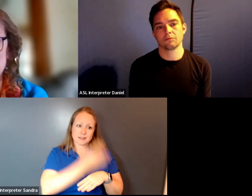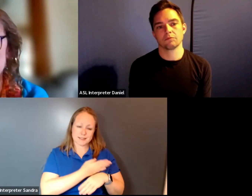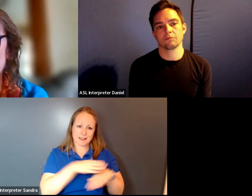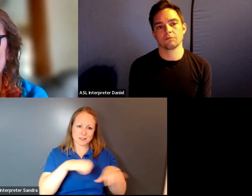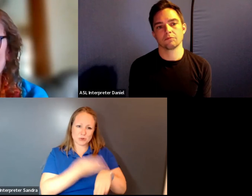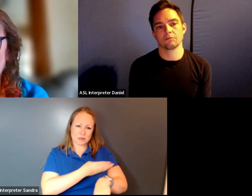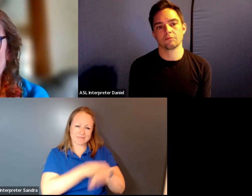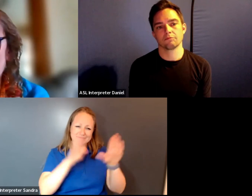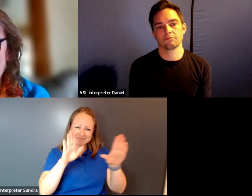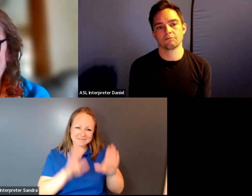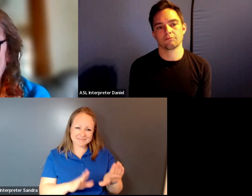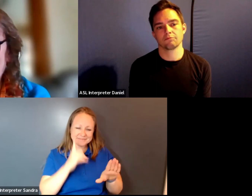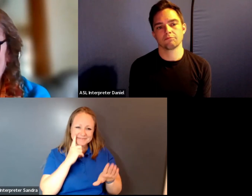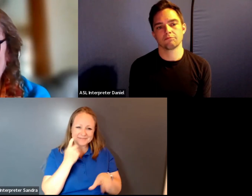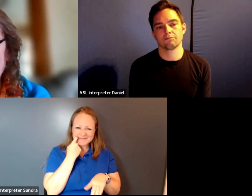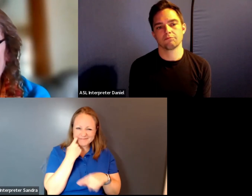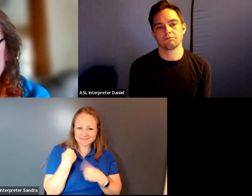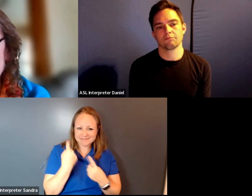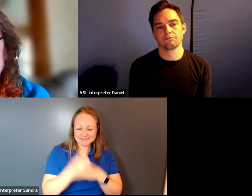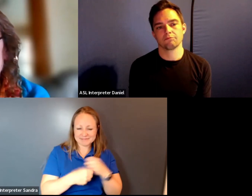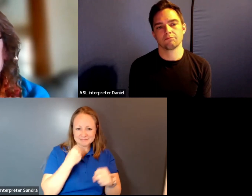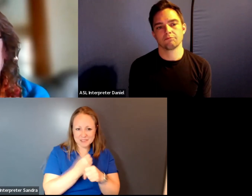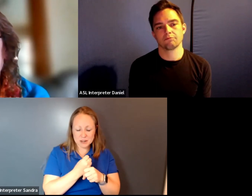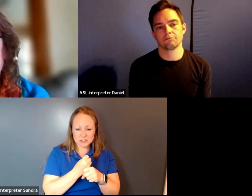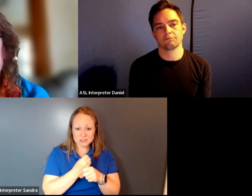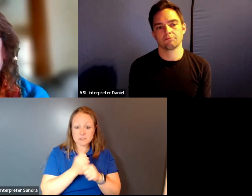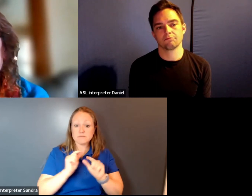of years. And so let's see, what